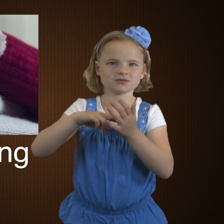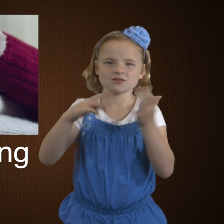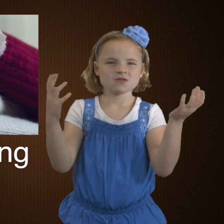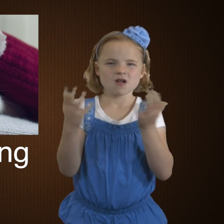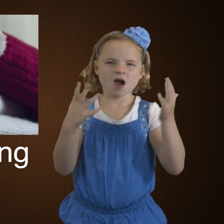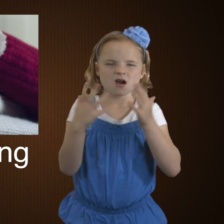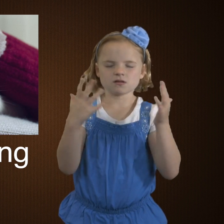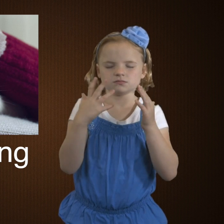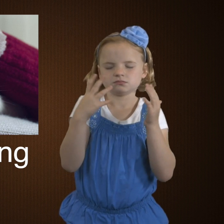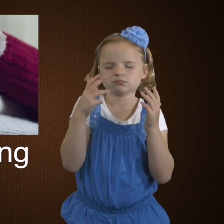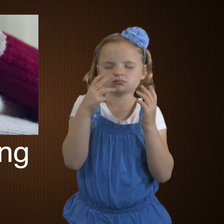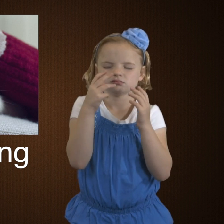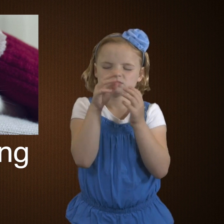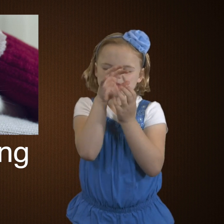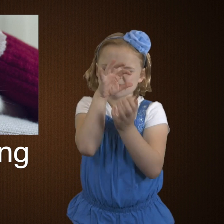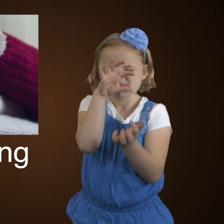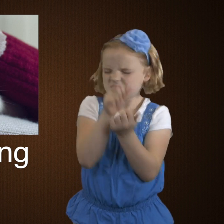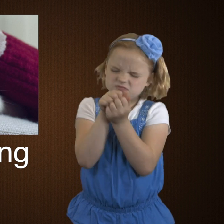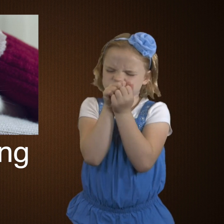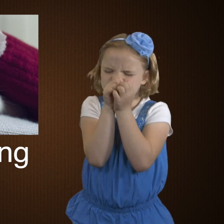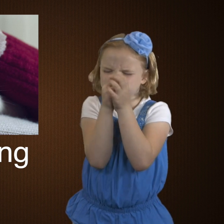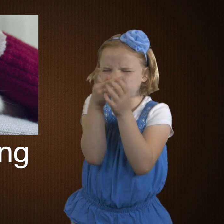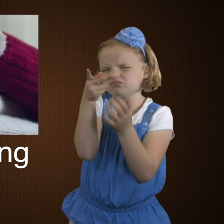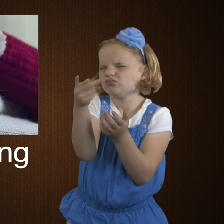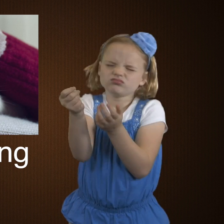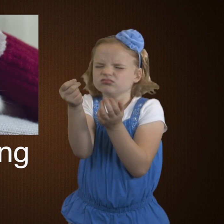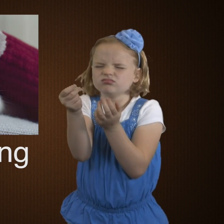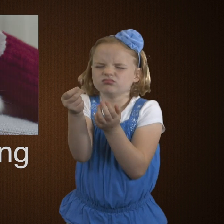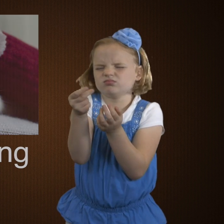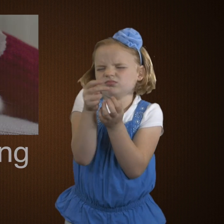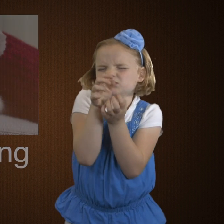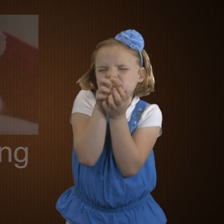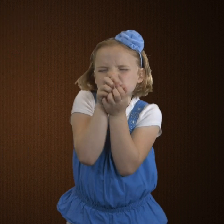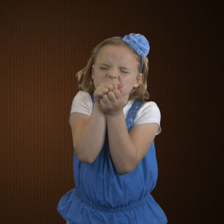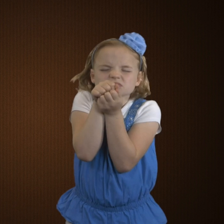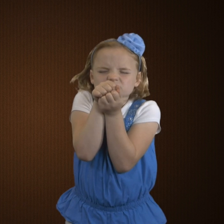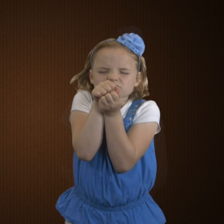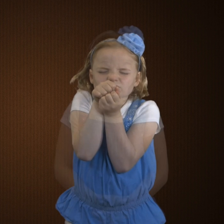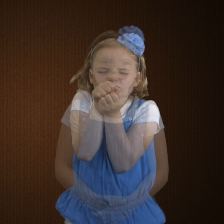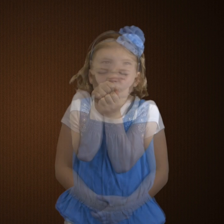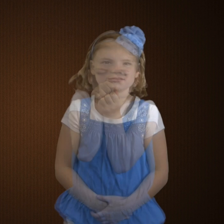Slumbering means to fall fast asleep to be passed out.